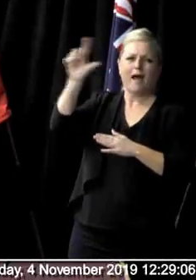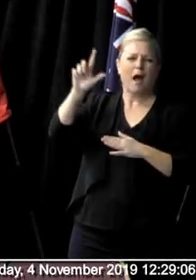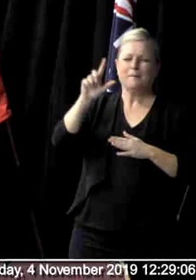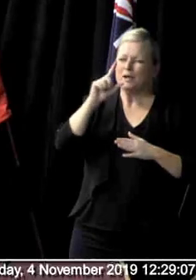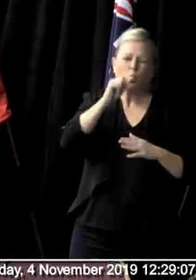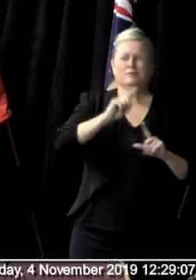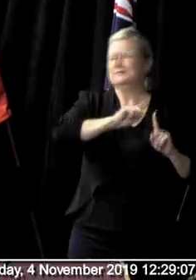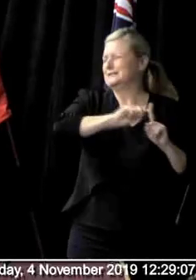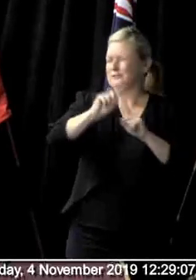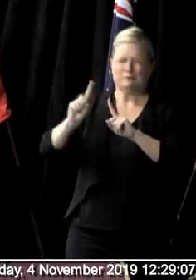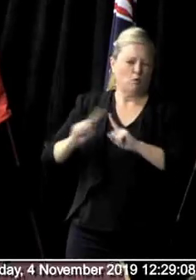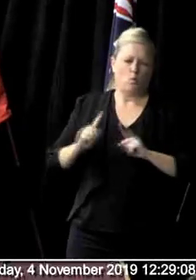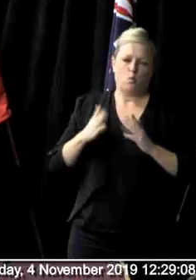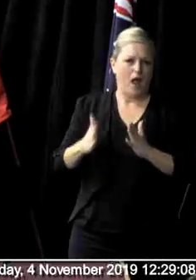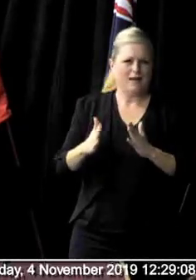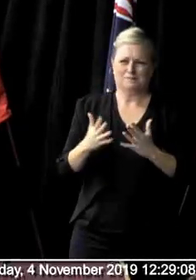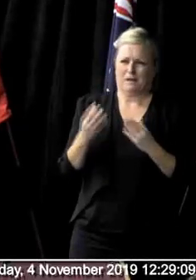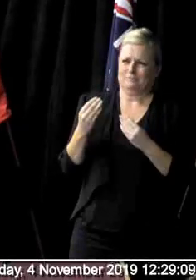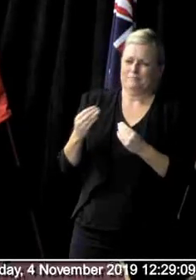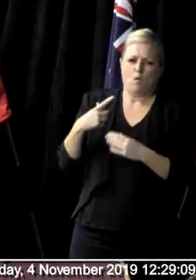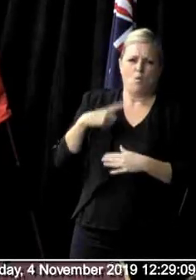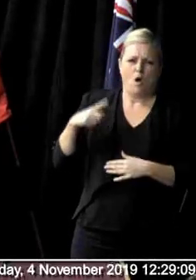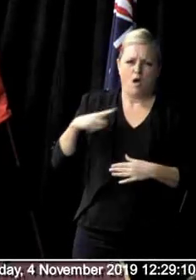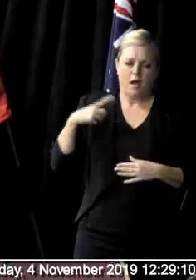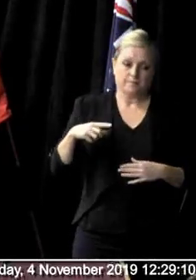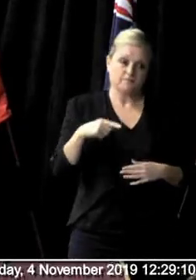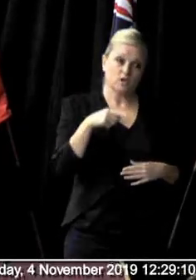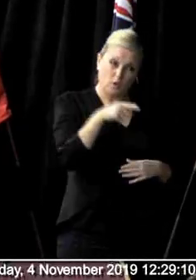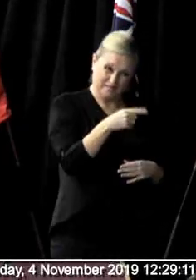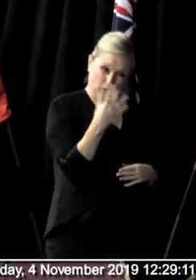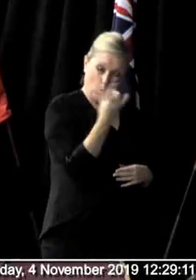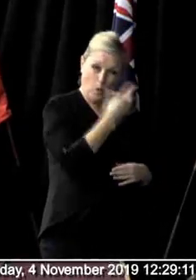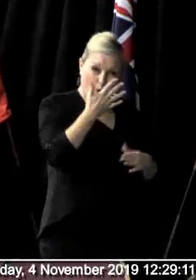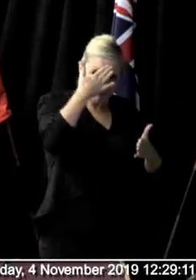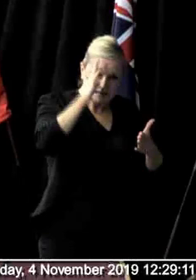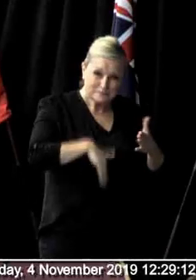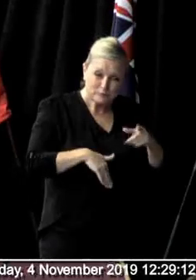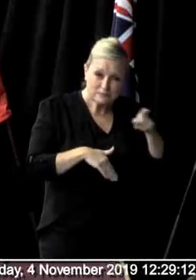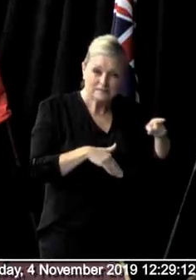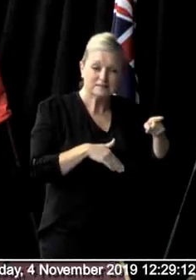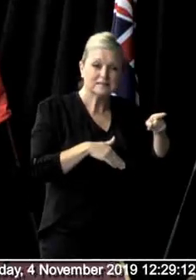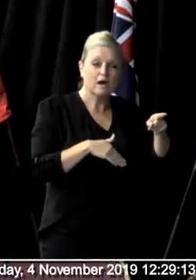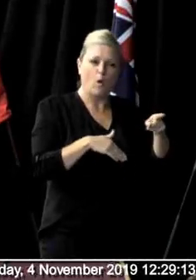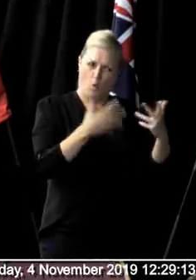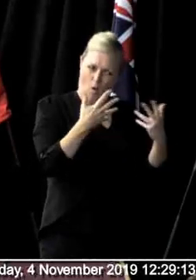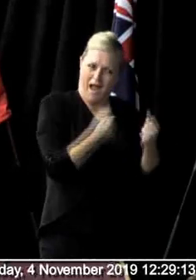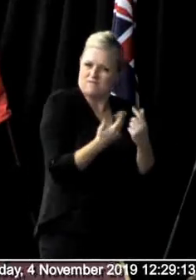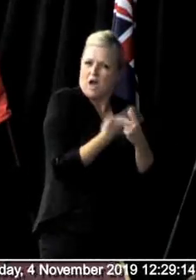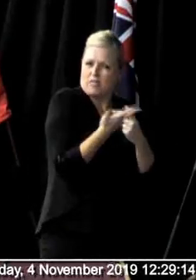Okay. These incidents, were they isolated? No, they’re the ones I wrote down and the ones I can remember.